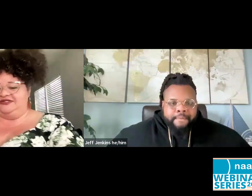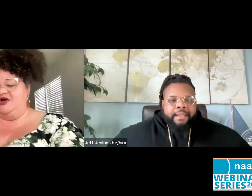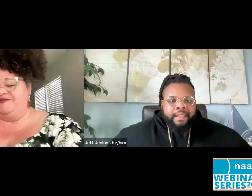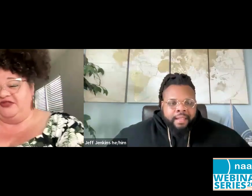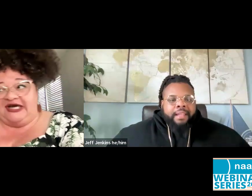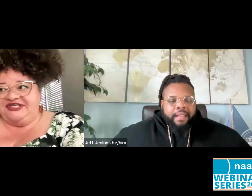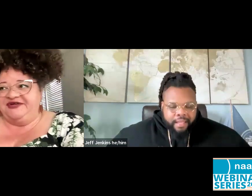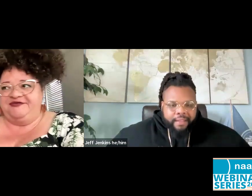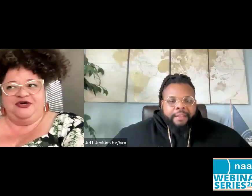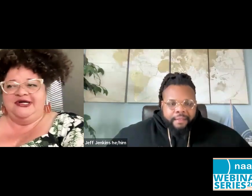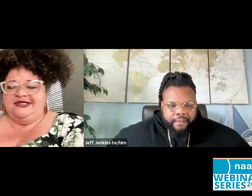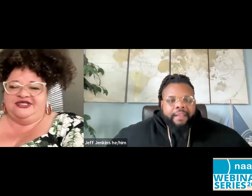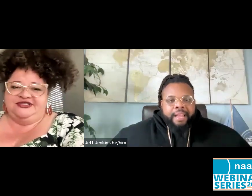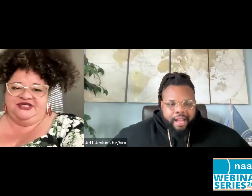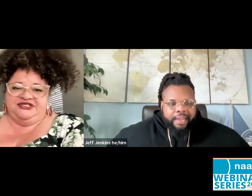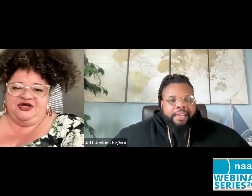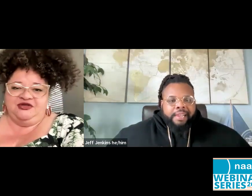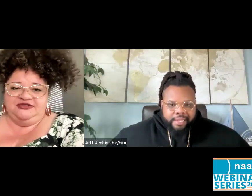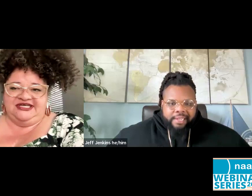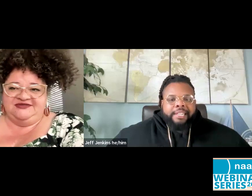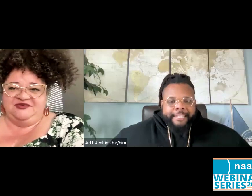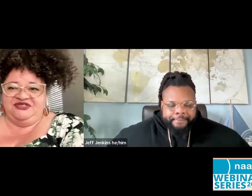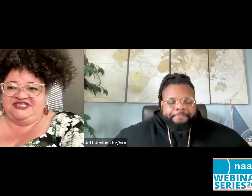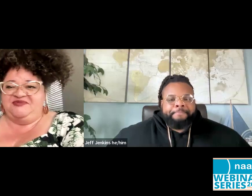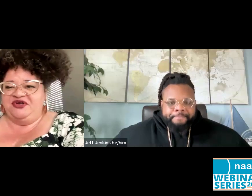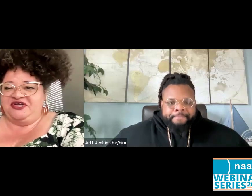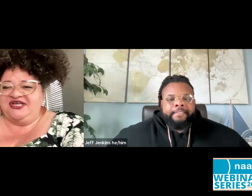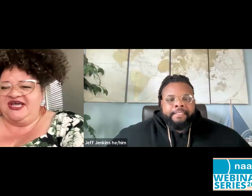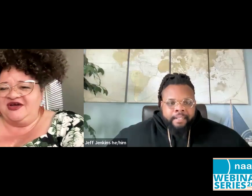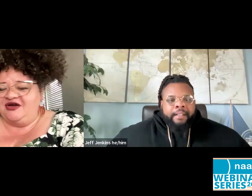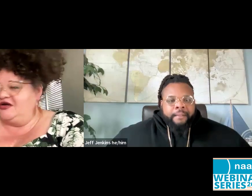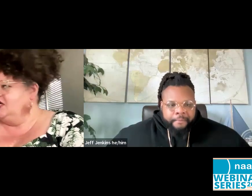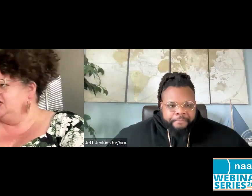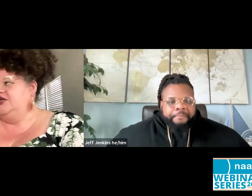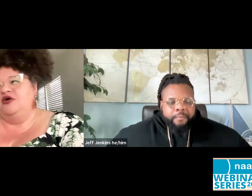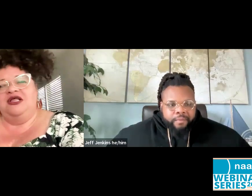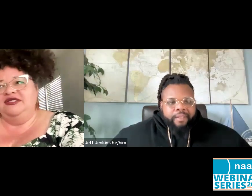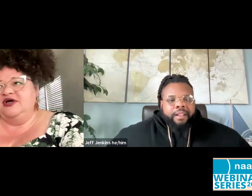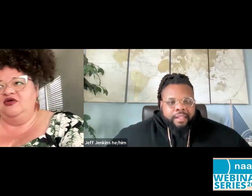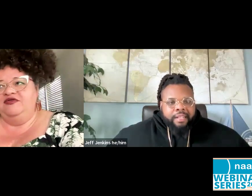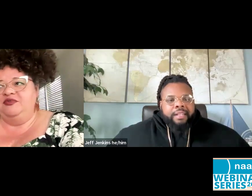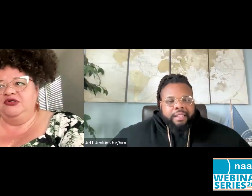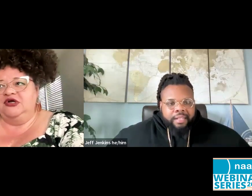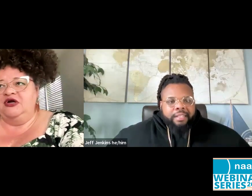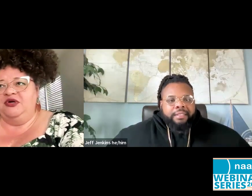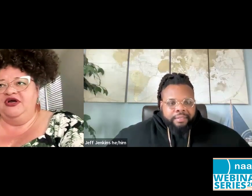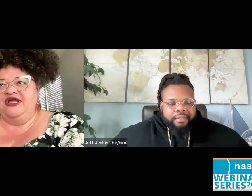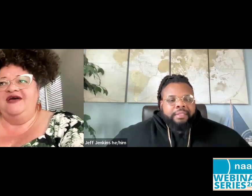the scope for lodging, for transportation, all those things. But we just keep working on it and our colleagues all over the world are working on it.